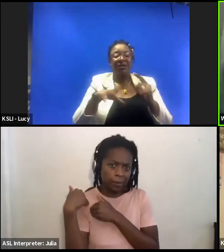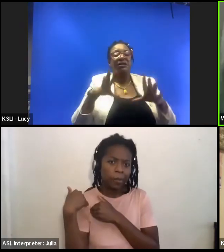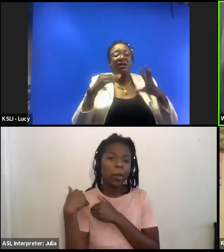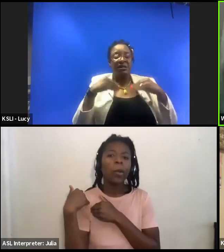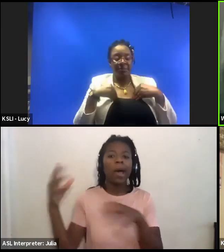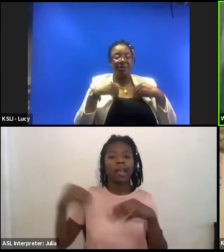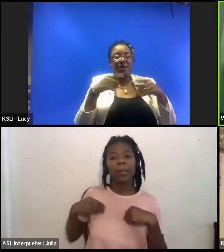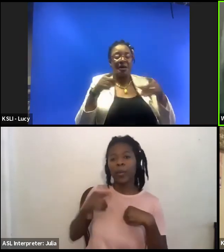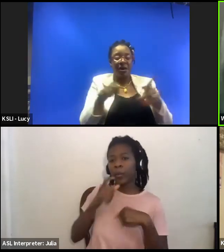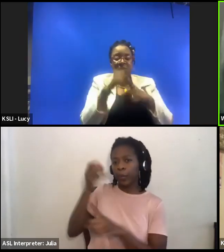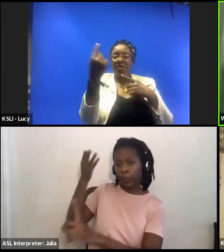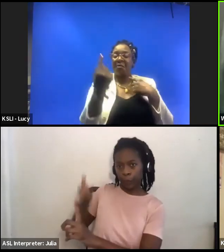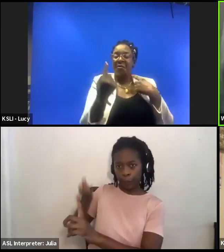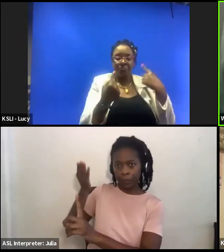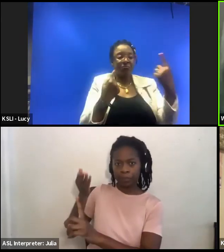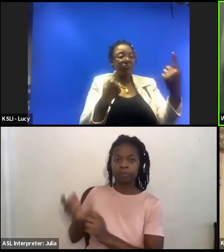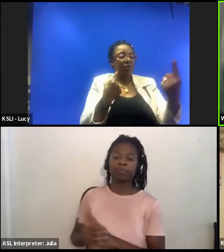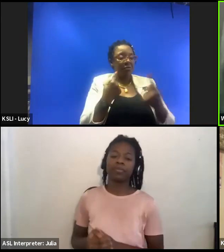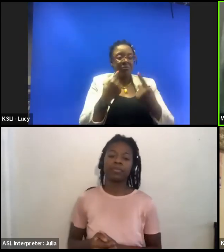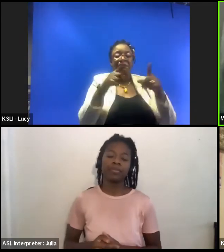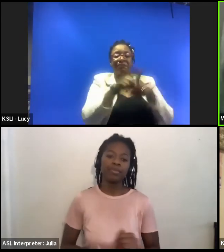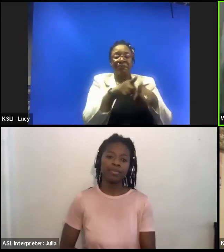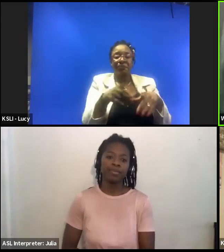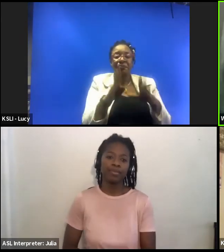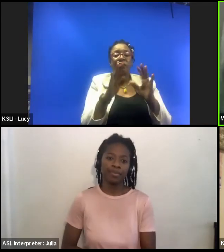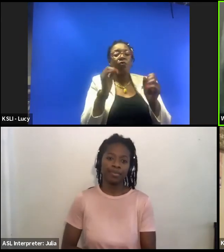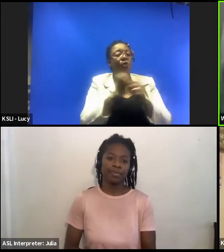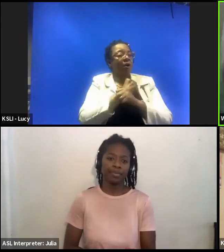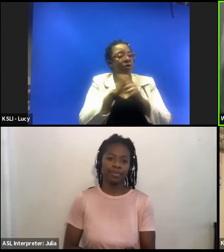Same way you can't give birth to a child